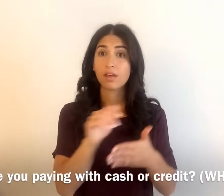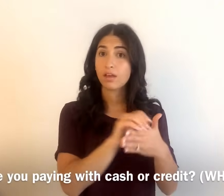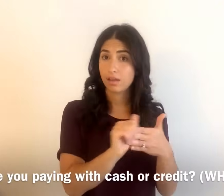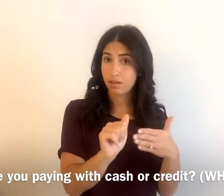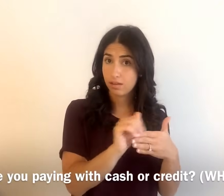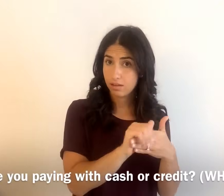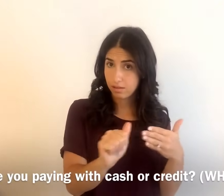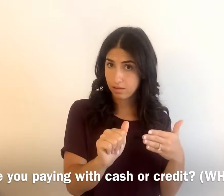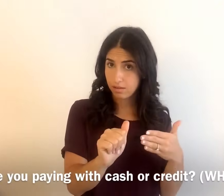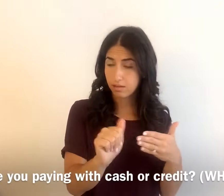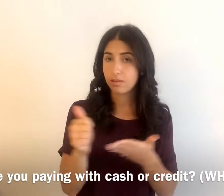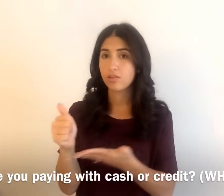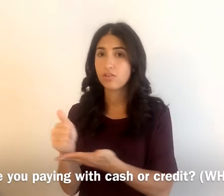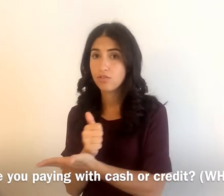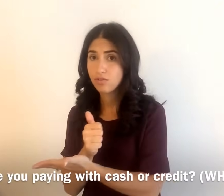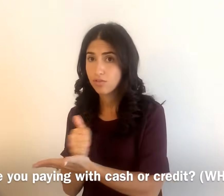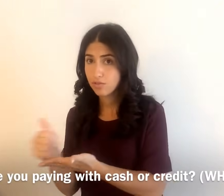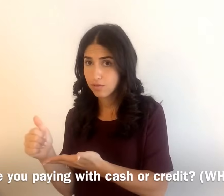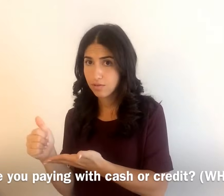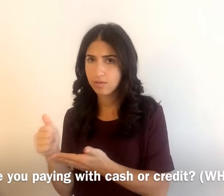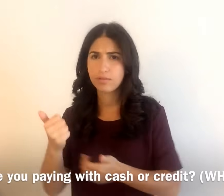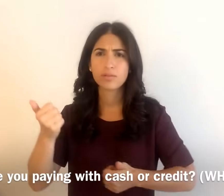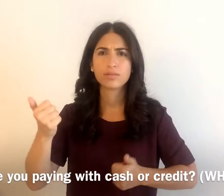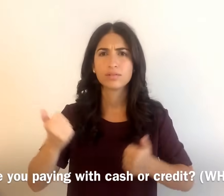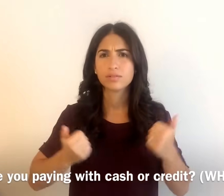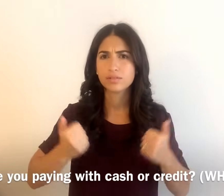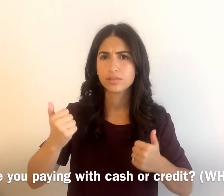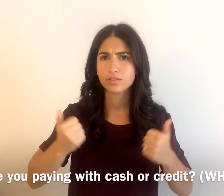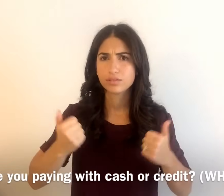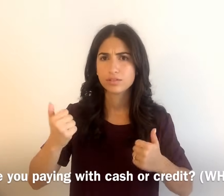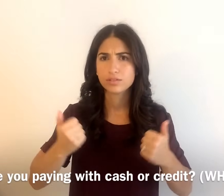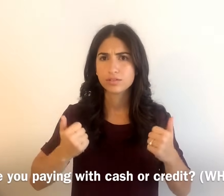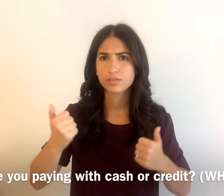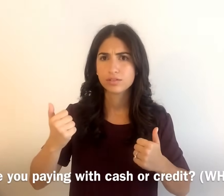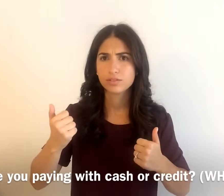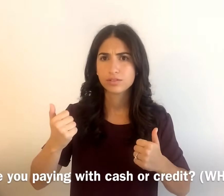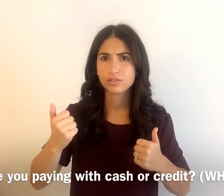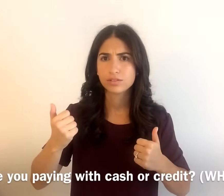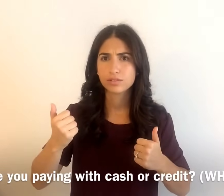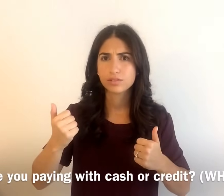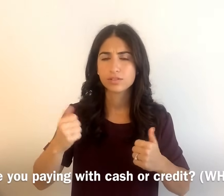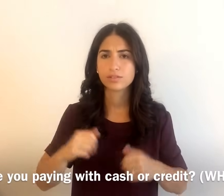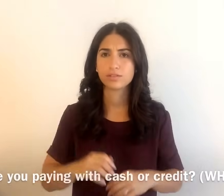"are you paying with cash or credit?"